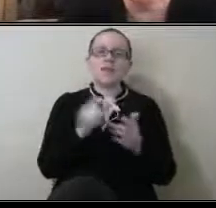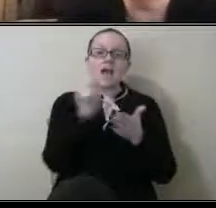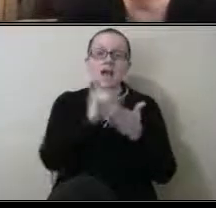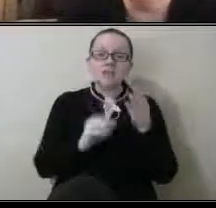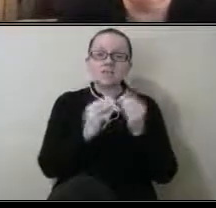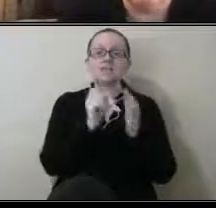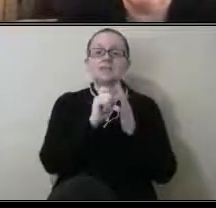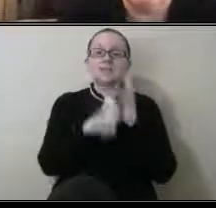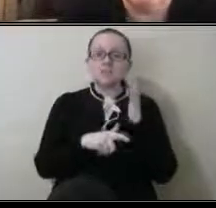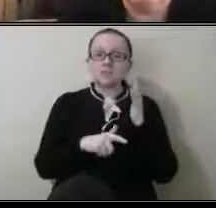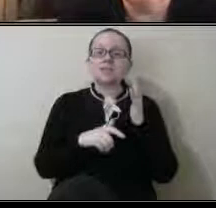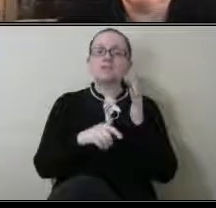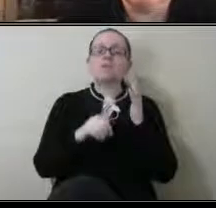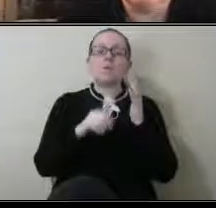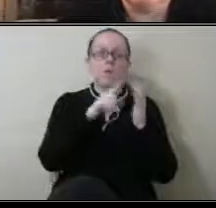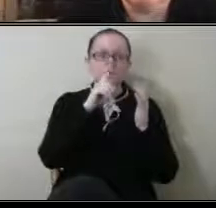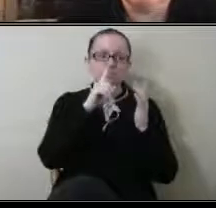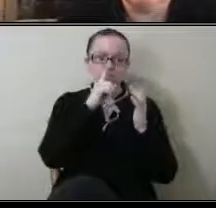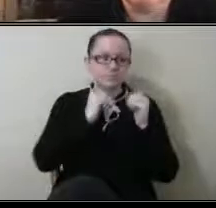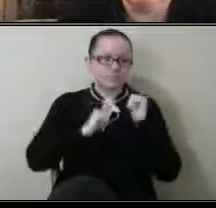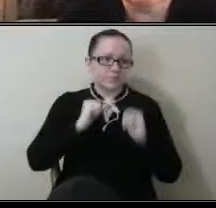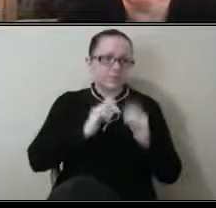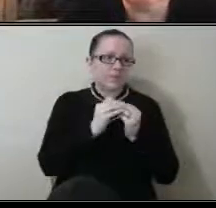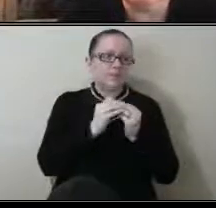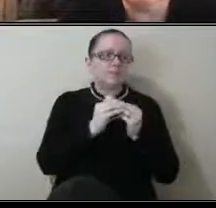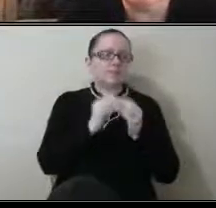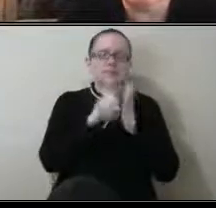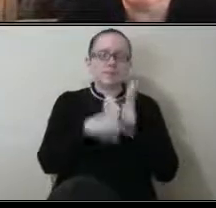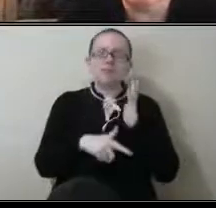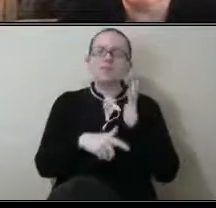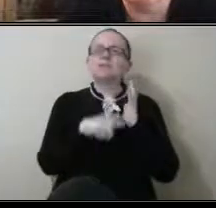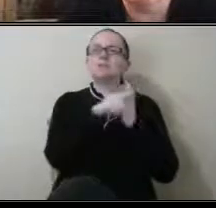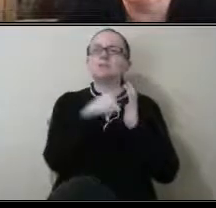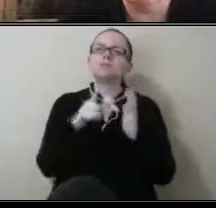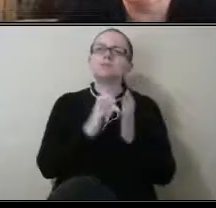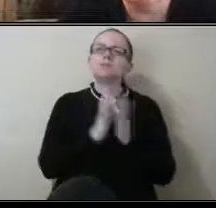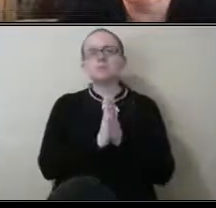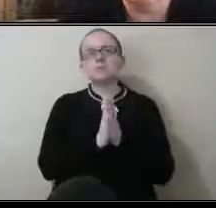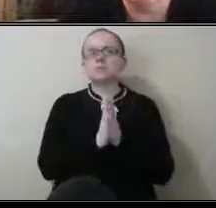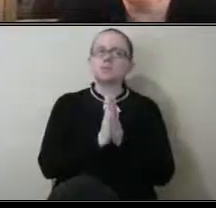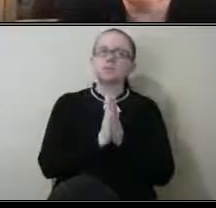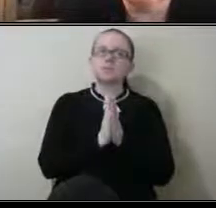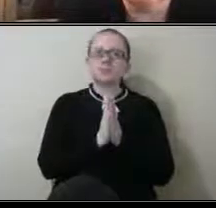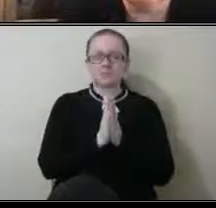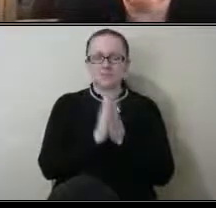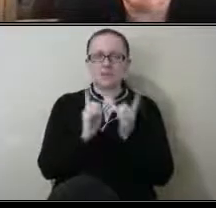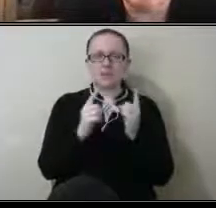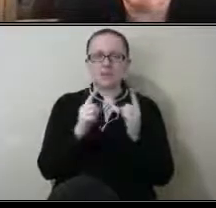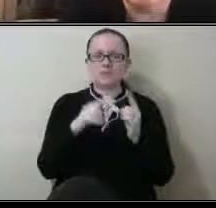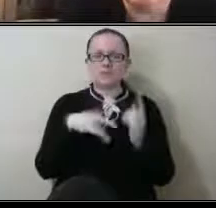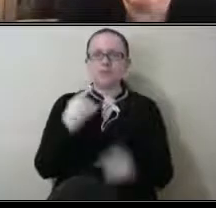practitioners with disability it can it can be an isolating space but there's actually